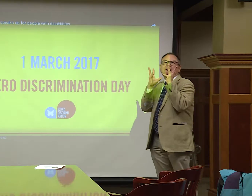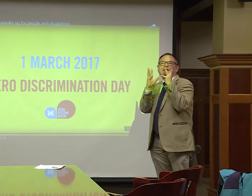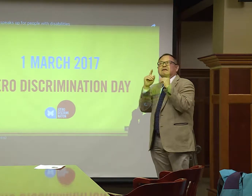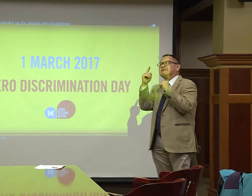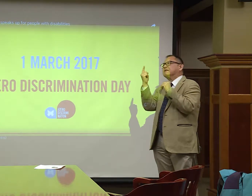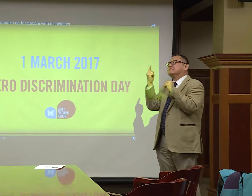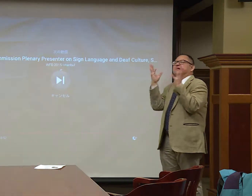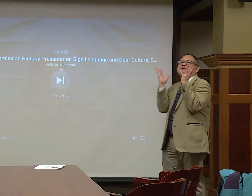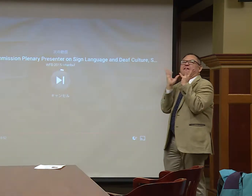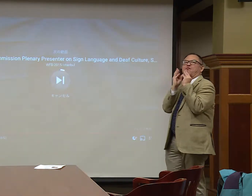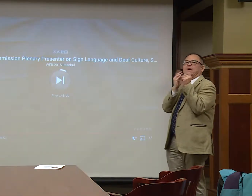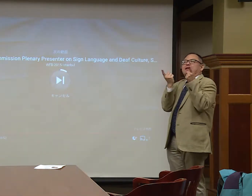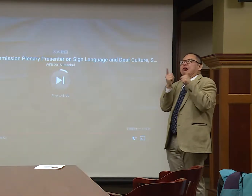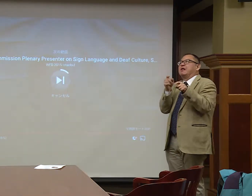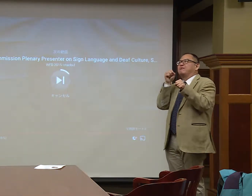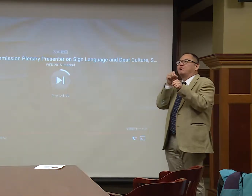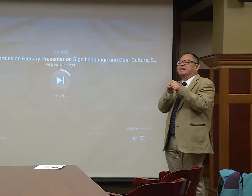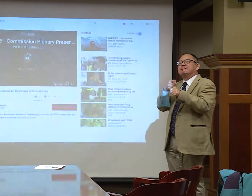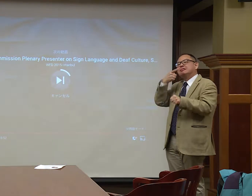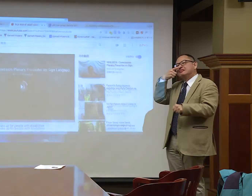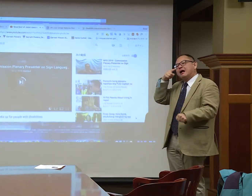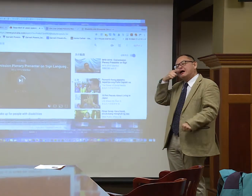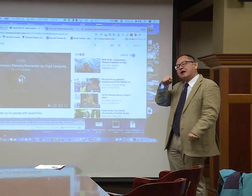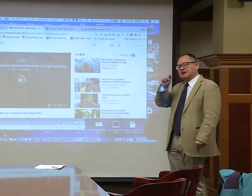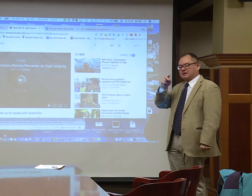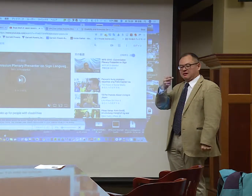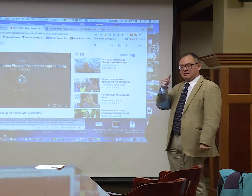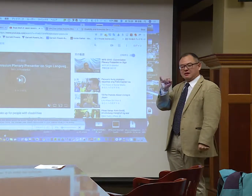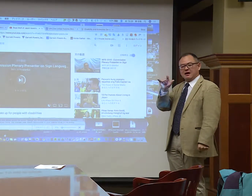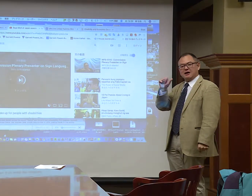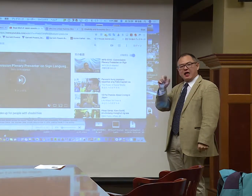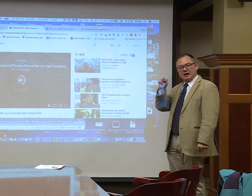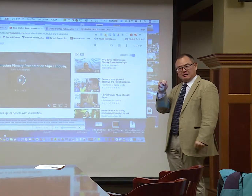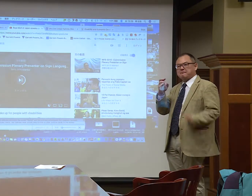This was a conference in Bangkok, Thailand.